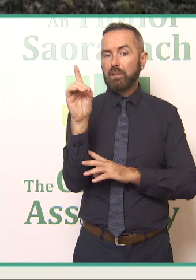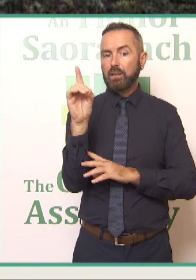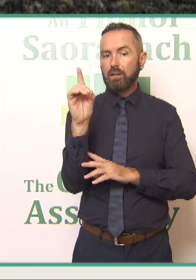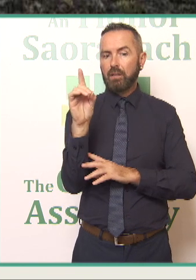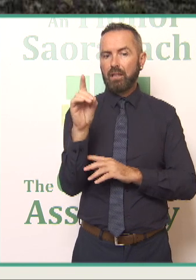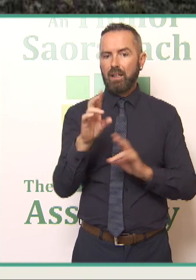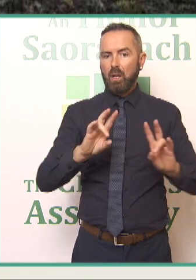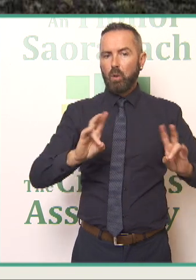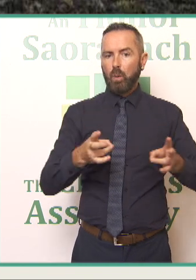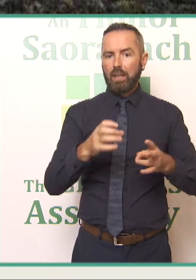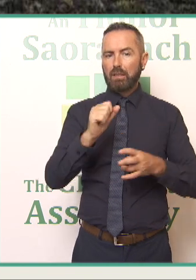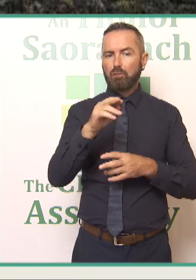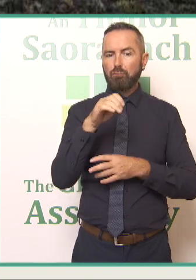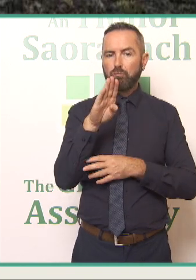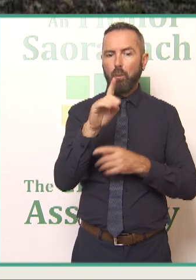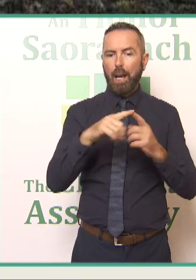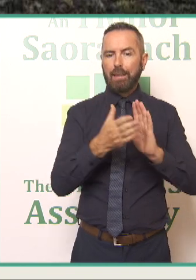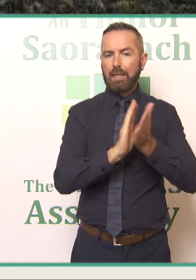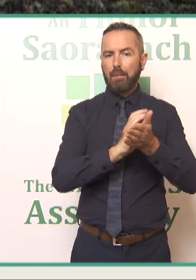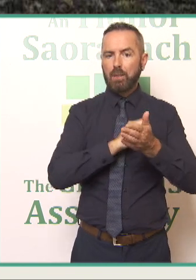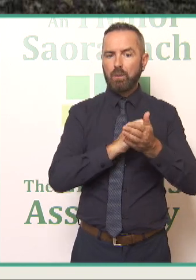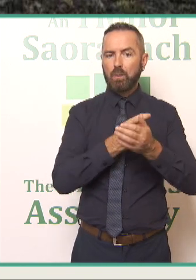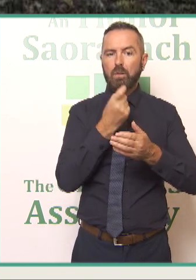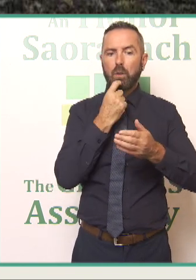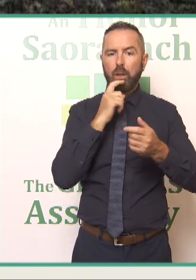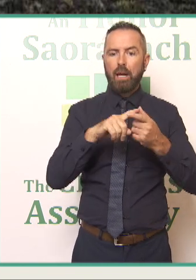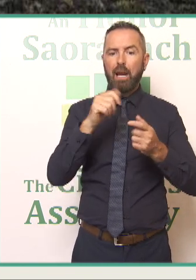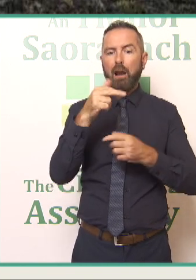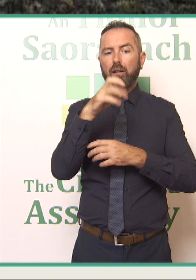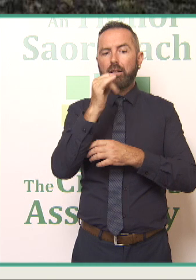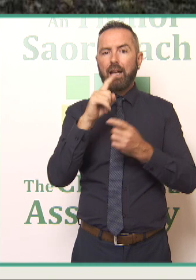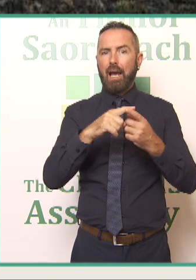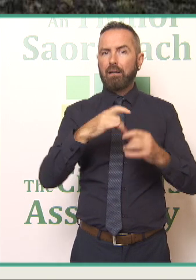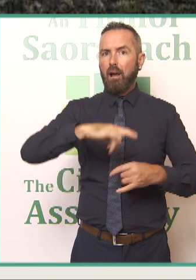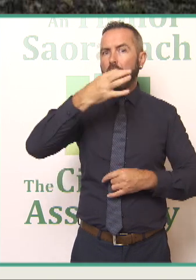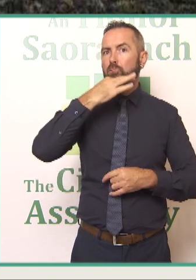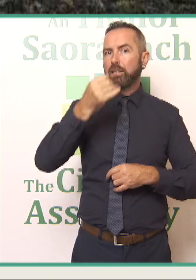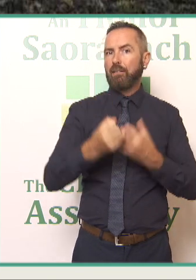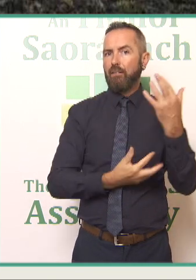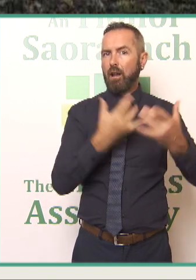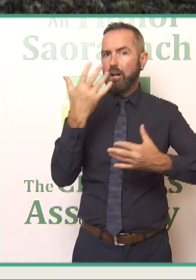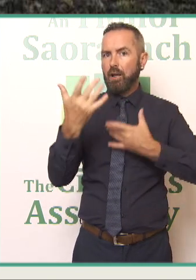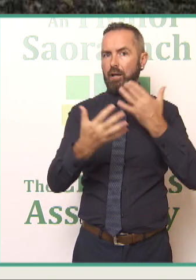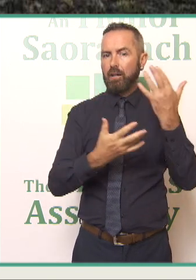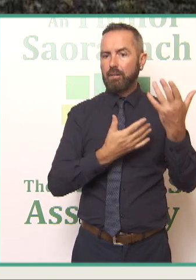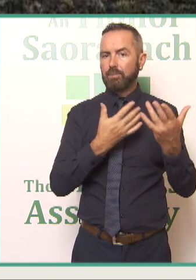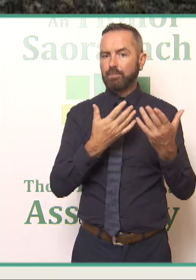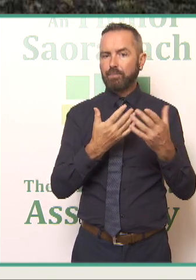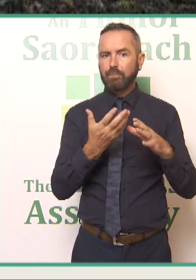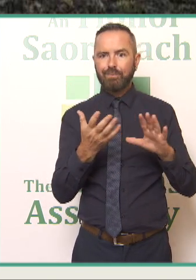encroachment and damage to your archeology and an increased risk of Fire so we are trying my team